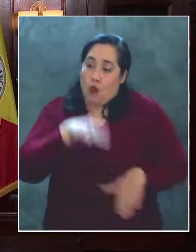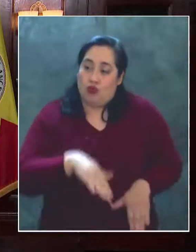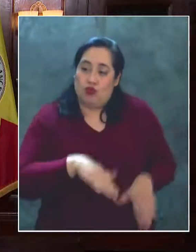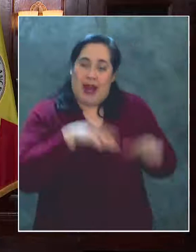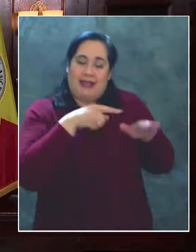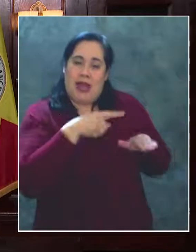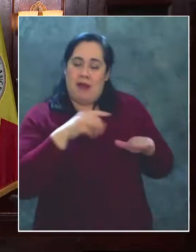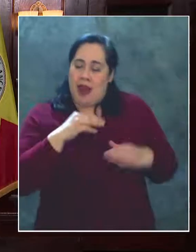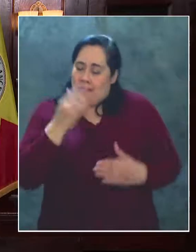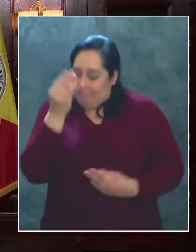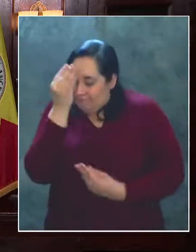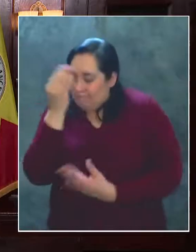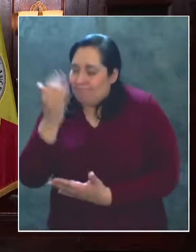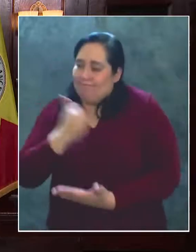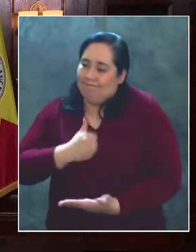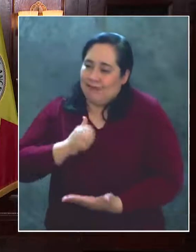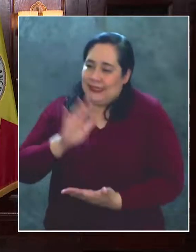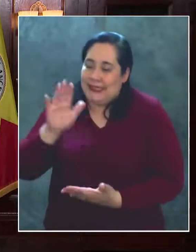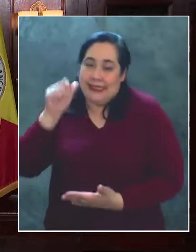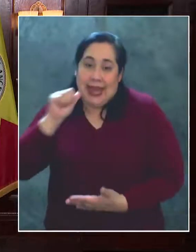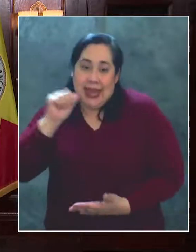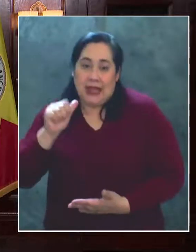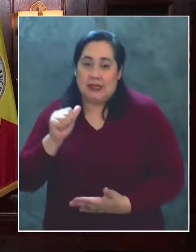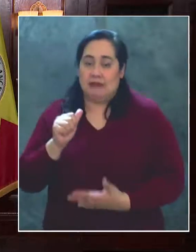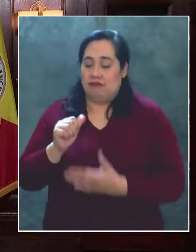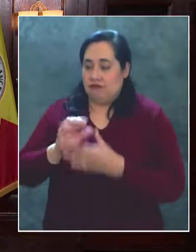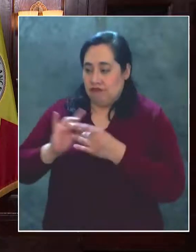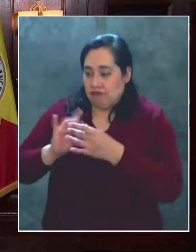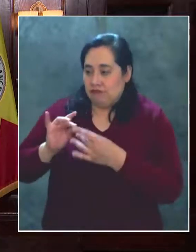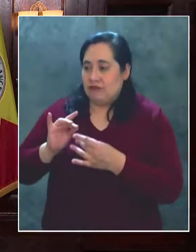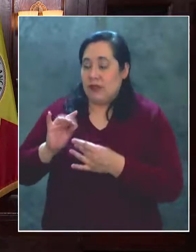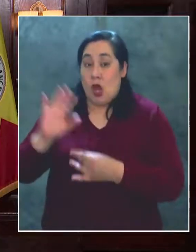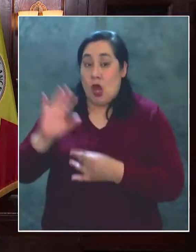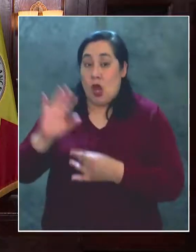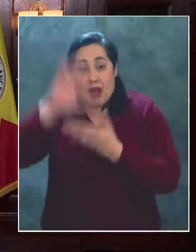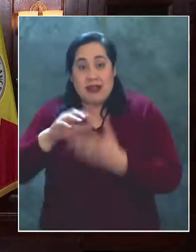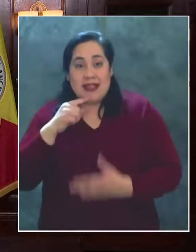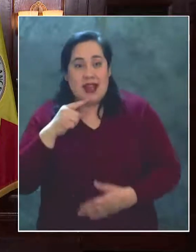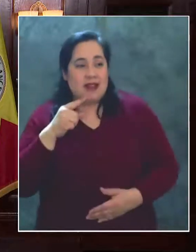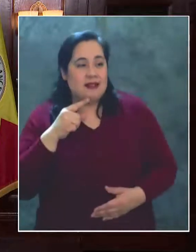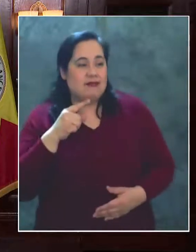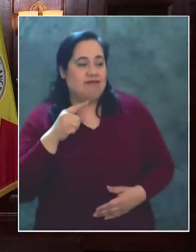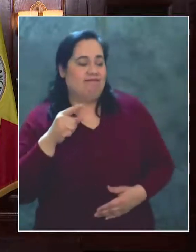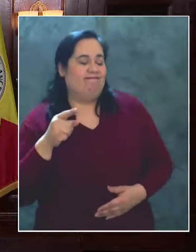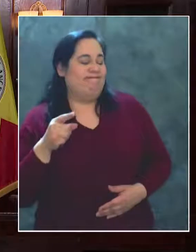WHO LOST A LOVED ONE AND AS I